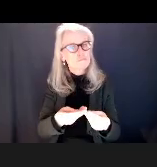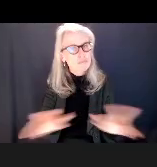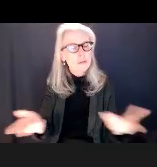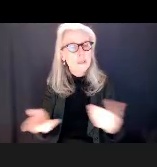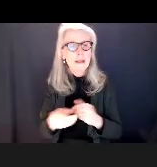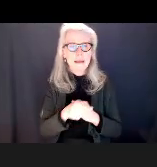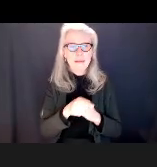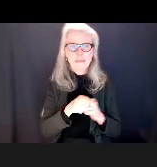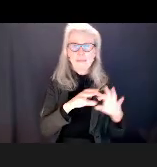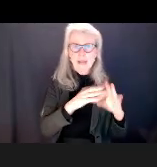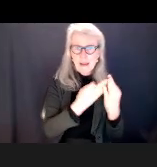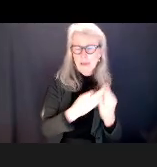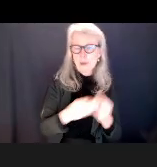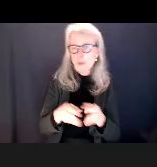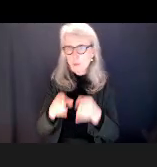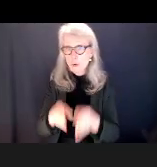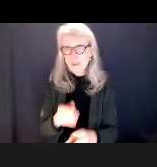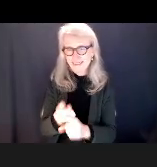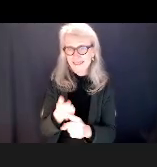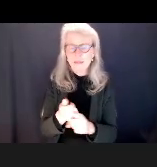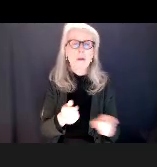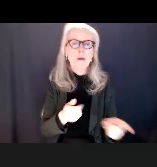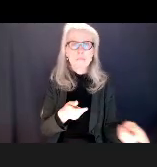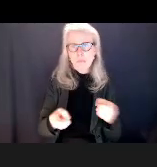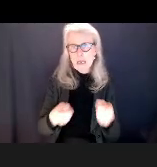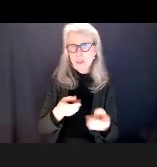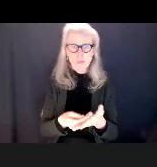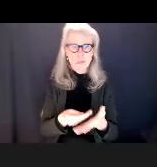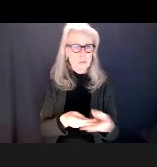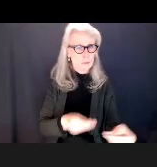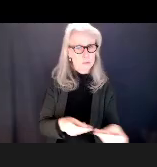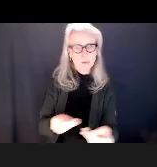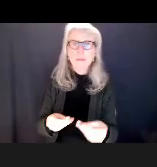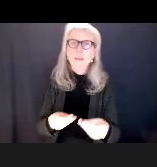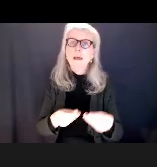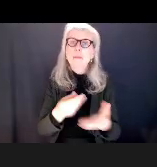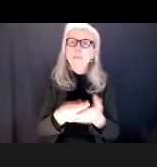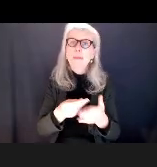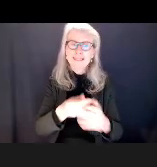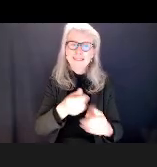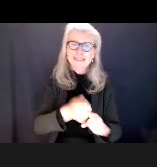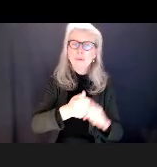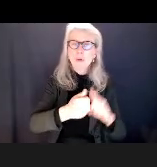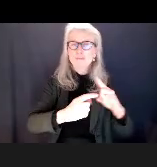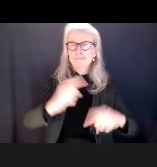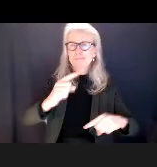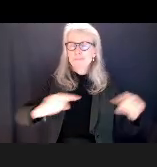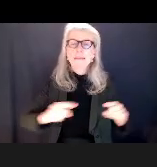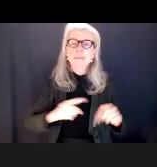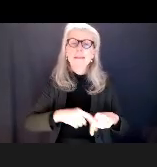them or their families, varying person to person based on needs assessments.